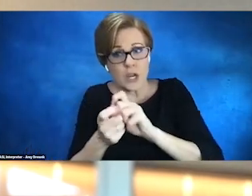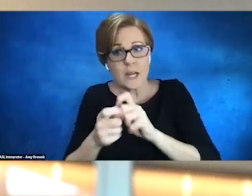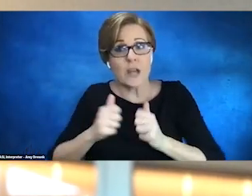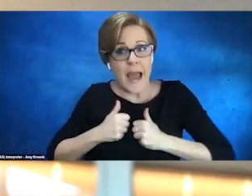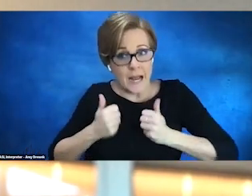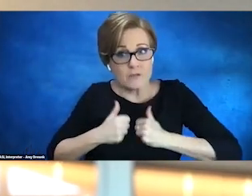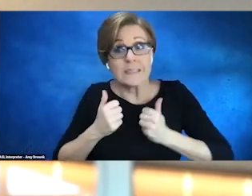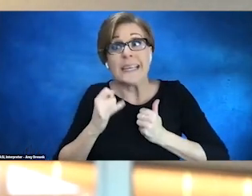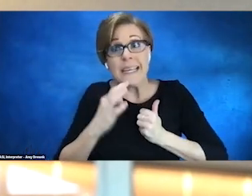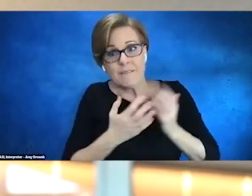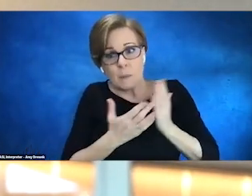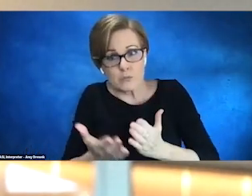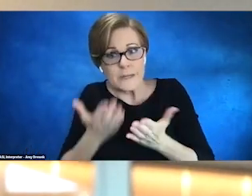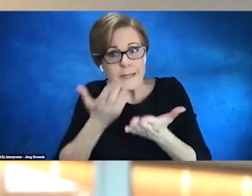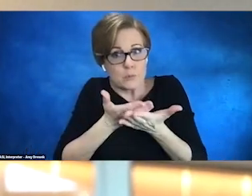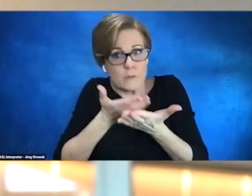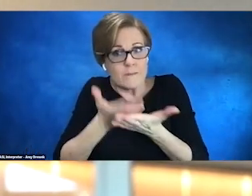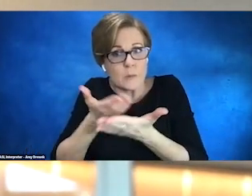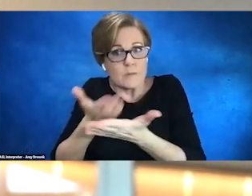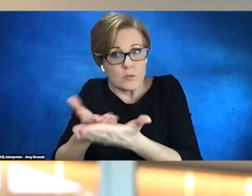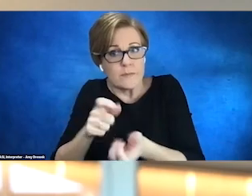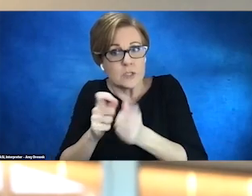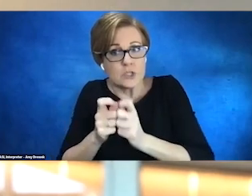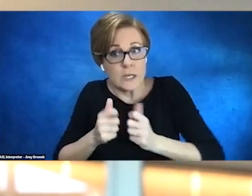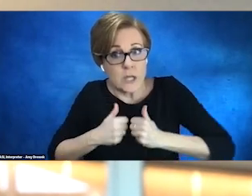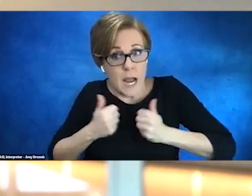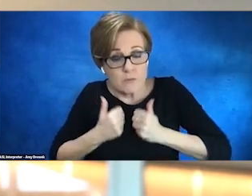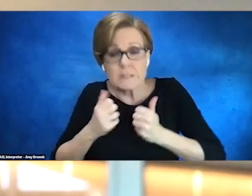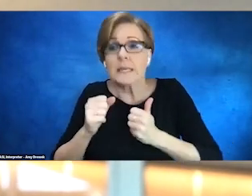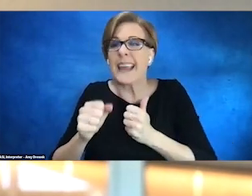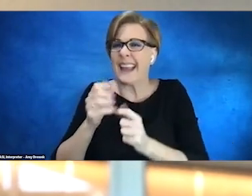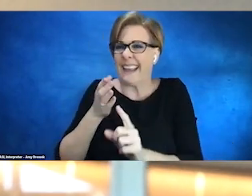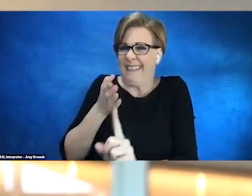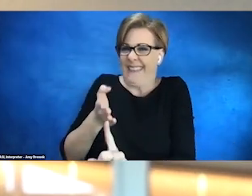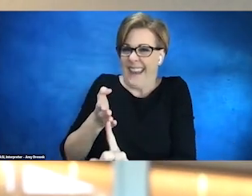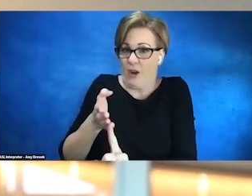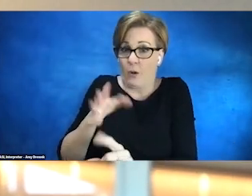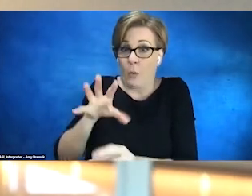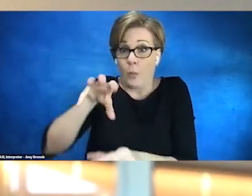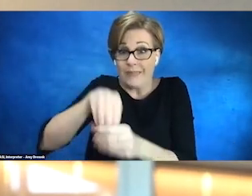also update their address they bring in sufficient identification that address can be updated